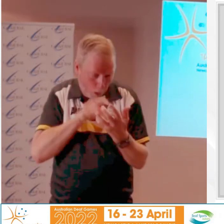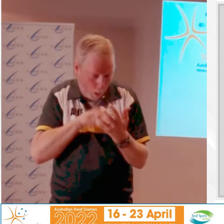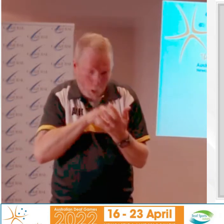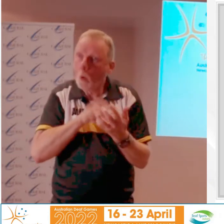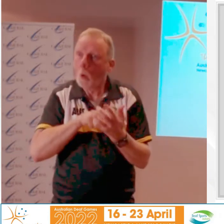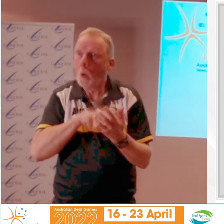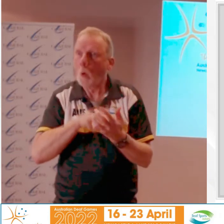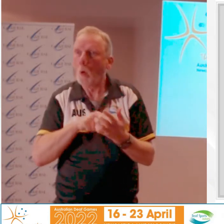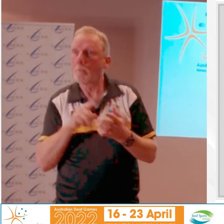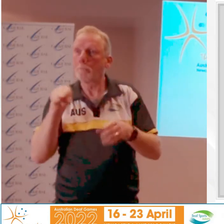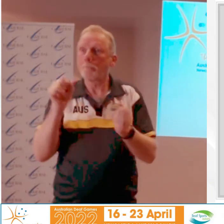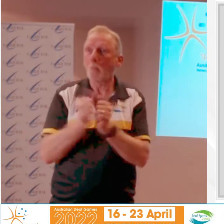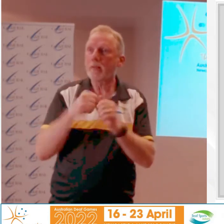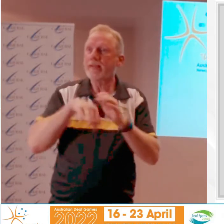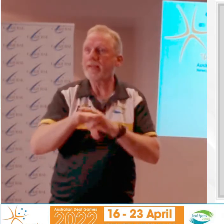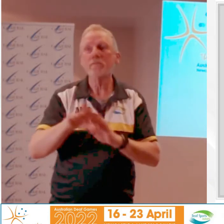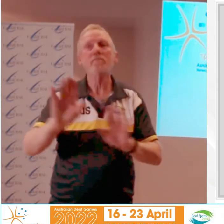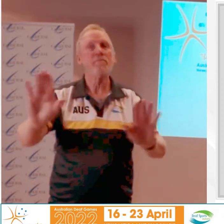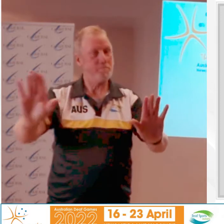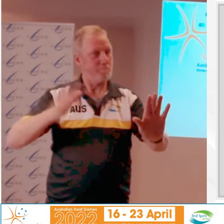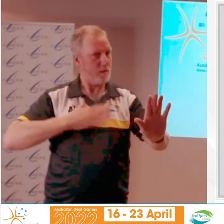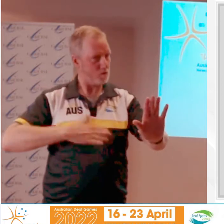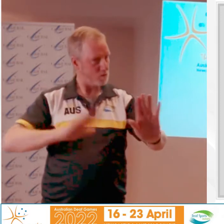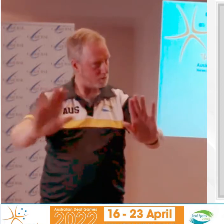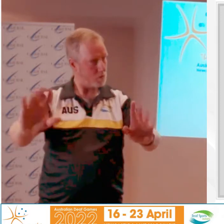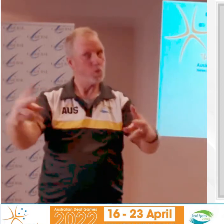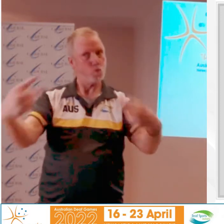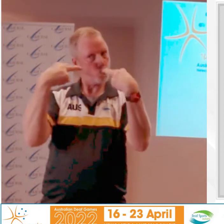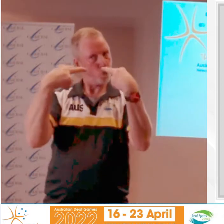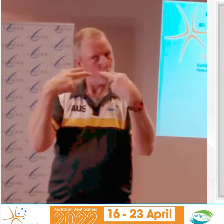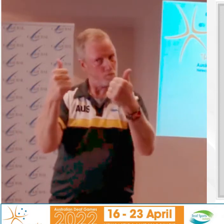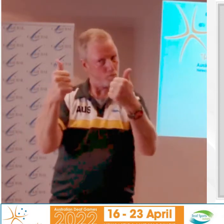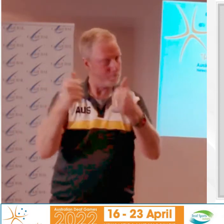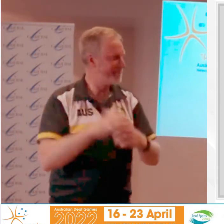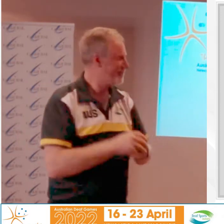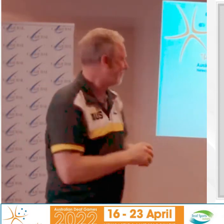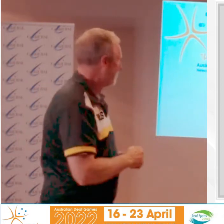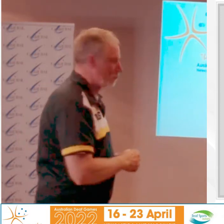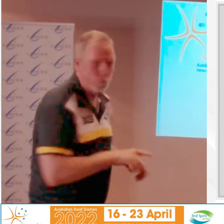but after tonight start having a look online but can't actually book in just yet